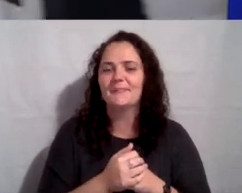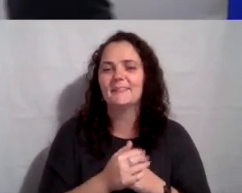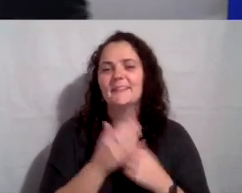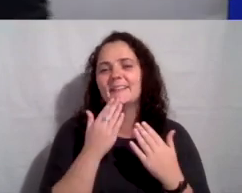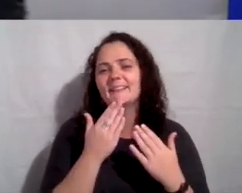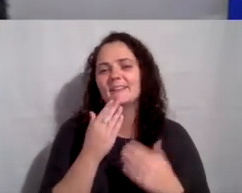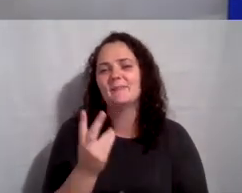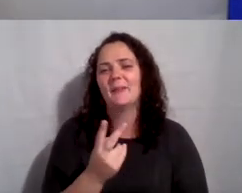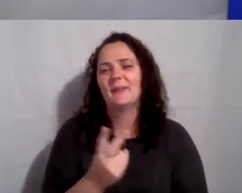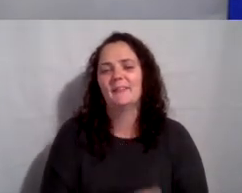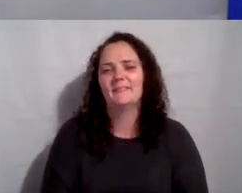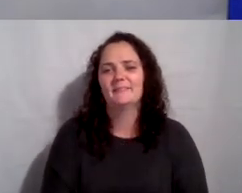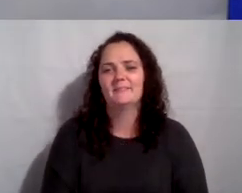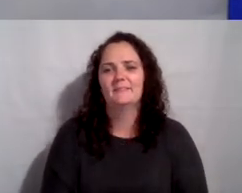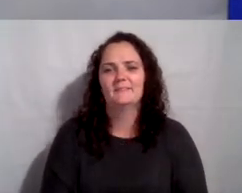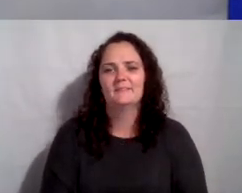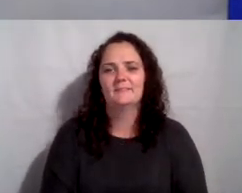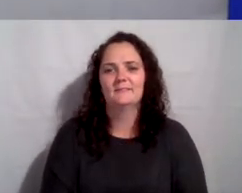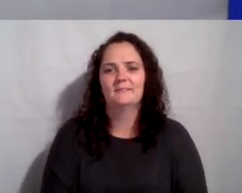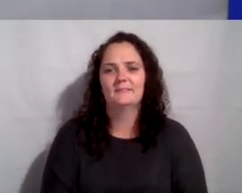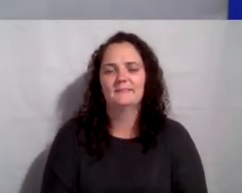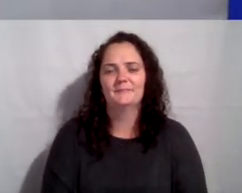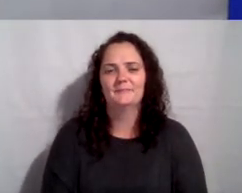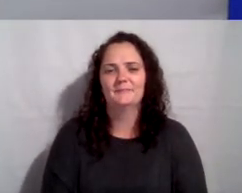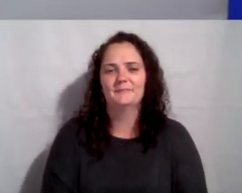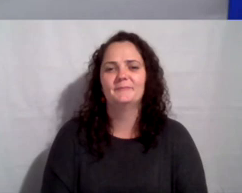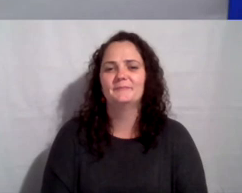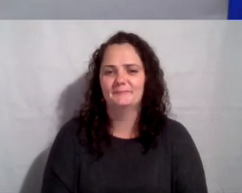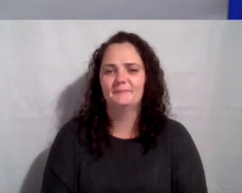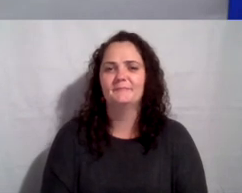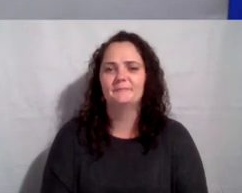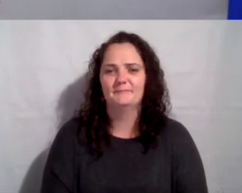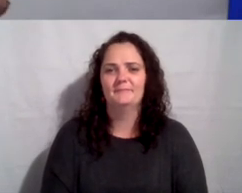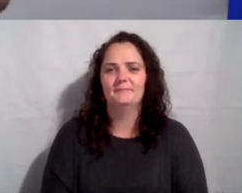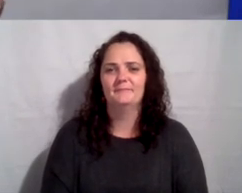Rachel, thank you very much. Good pose Rachel. Alright good good good okay